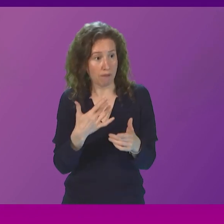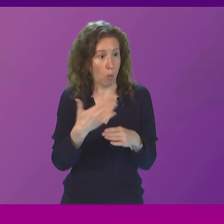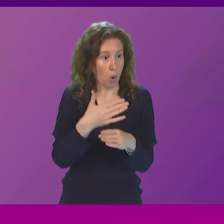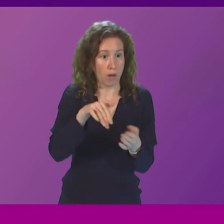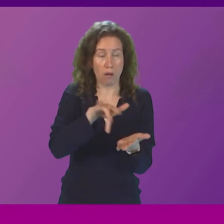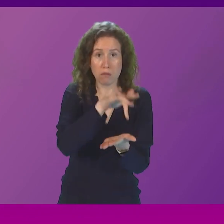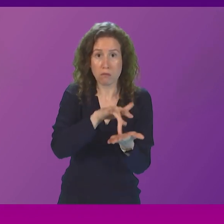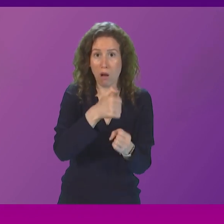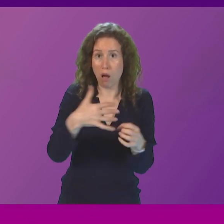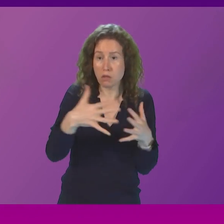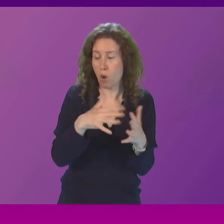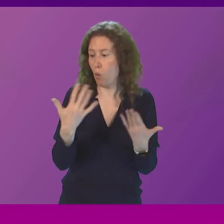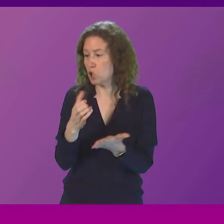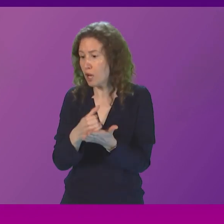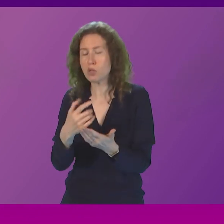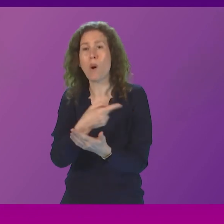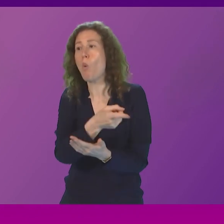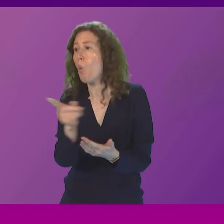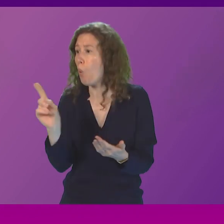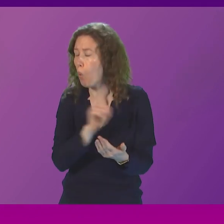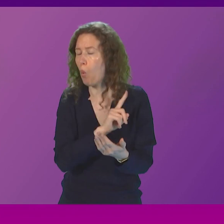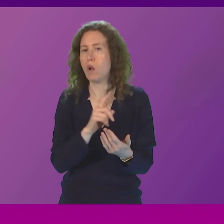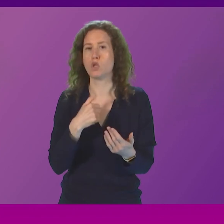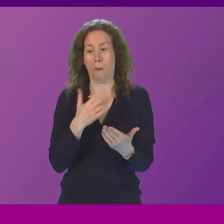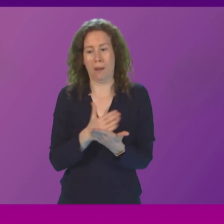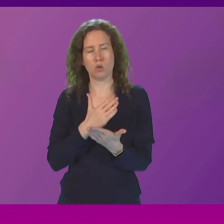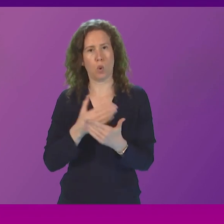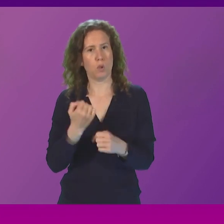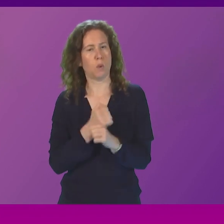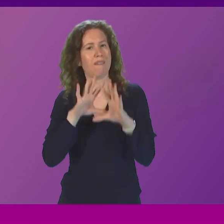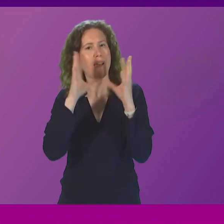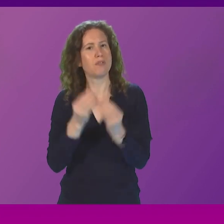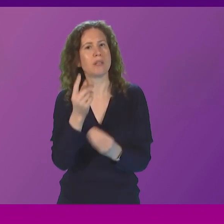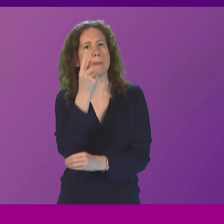the third sector or any of us—ensure that we are doing everything possible in our gift